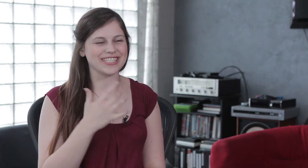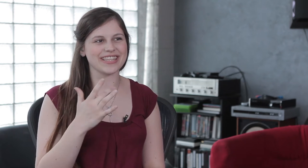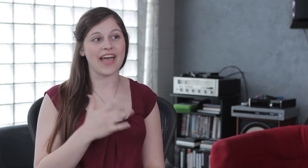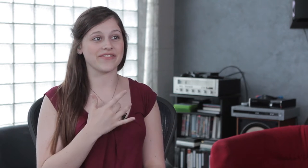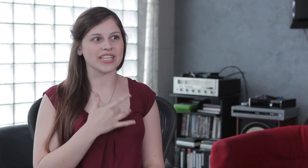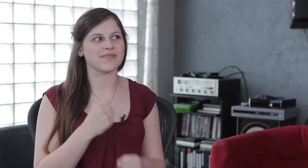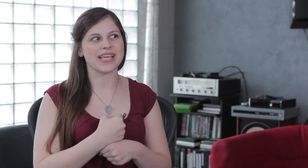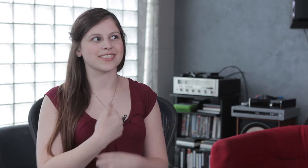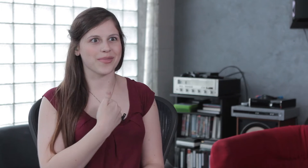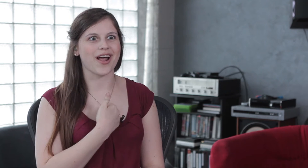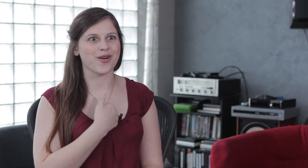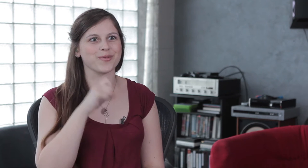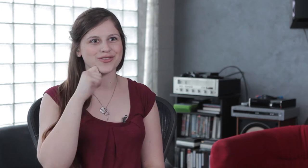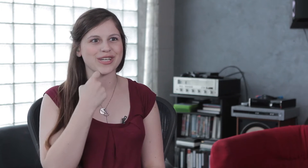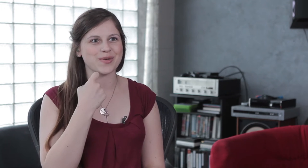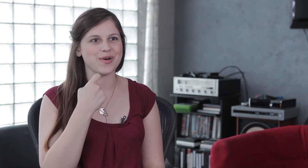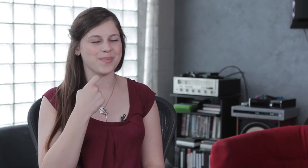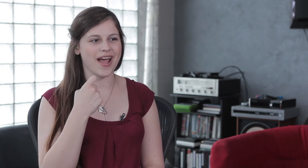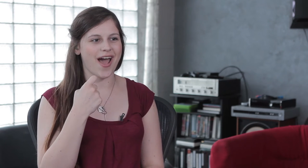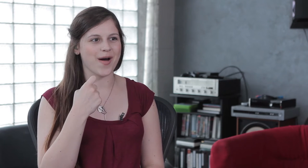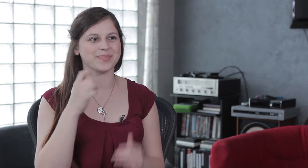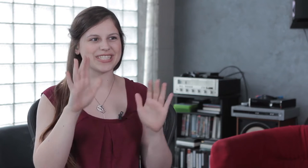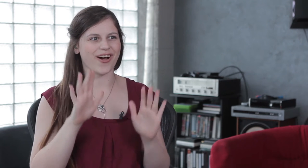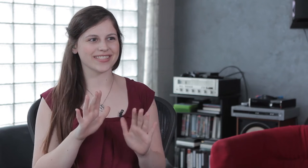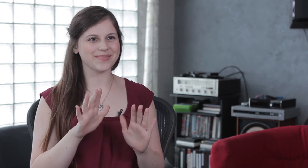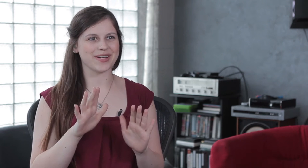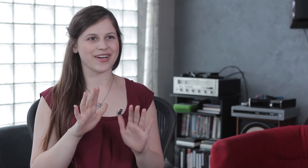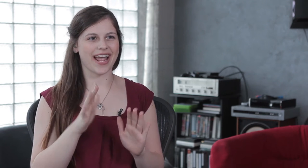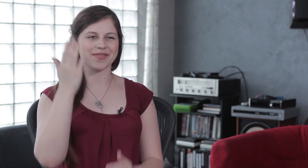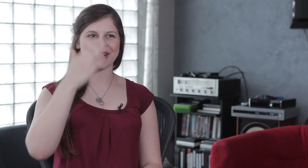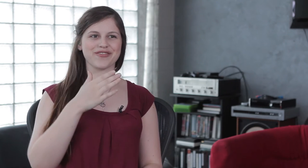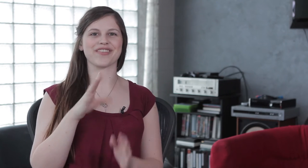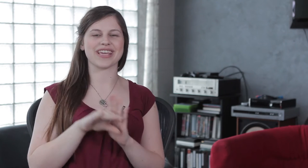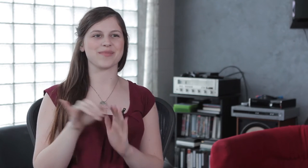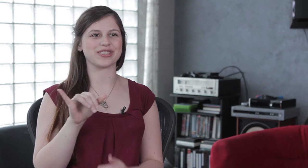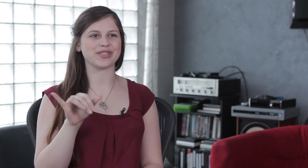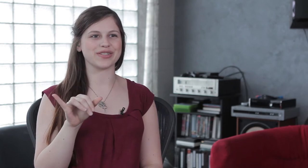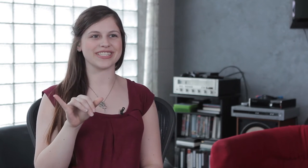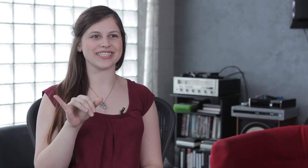That feeling of making something on our own is really cool but it’s awesome to kinda be in front of the camera too.